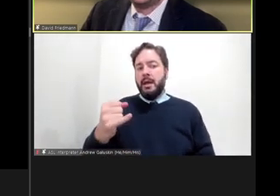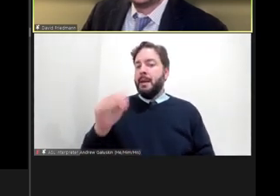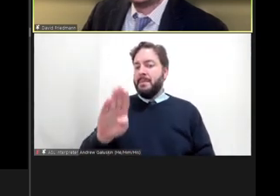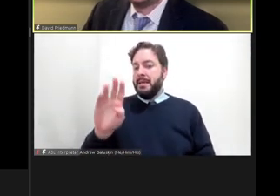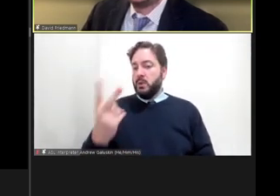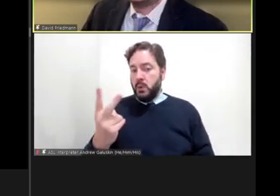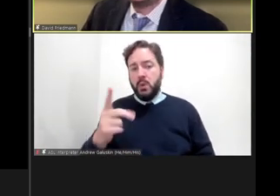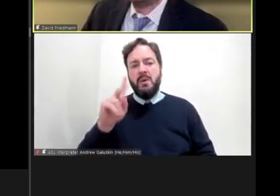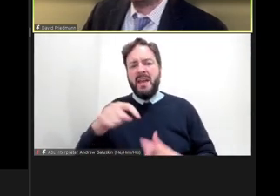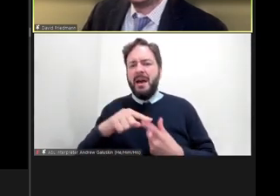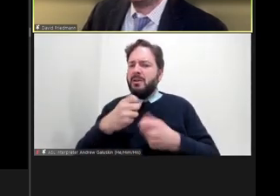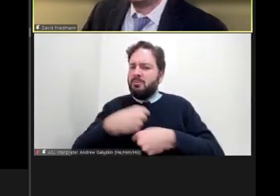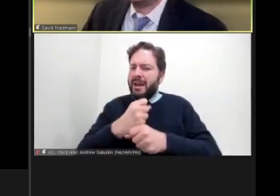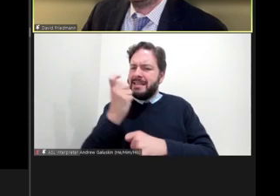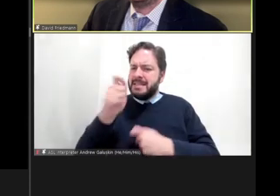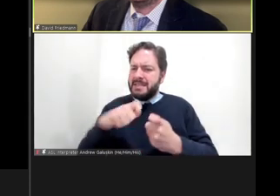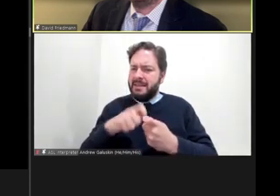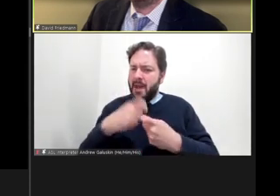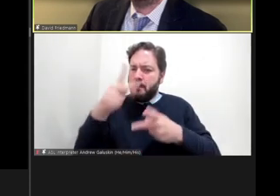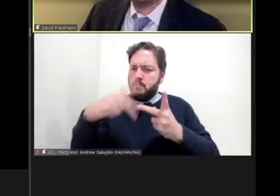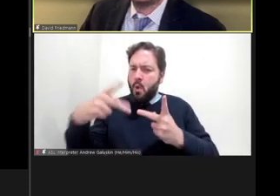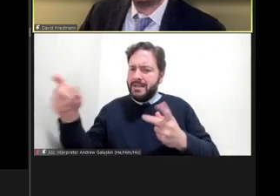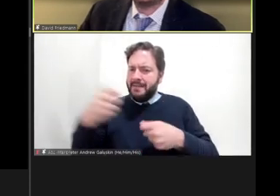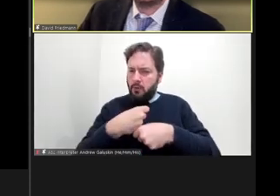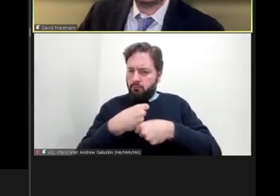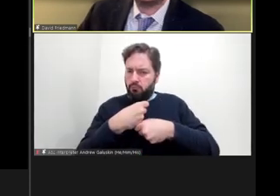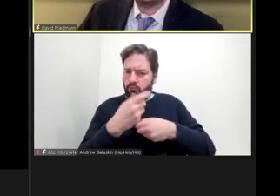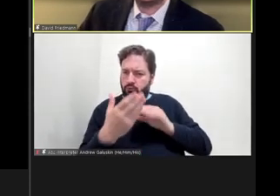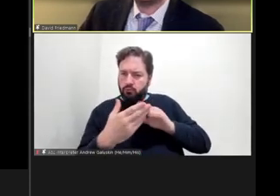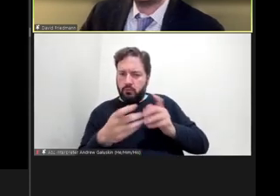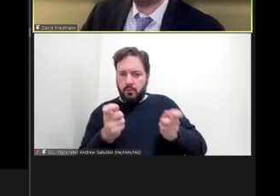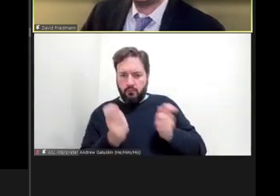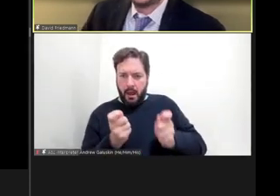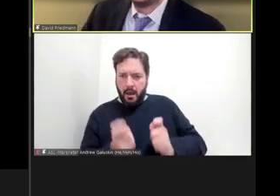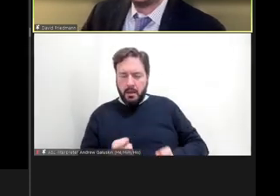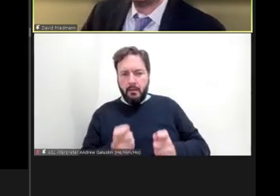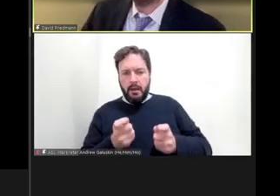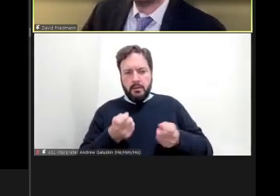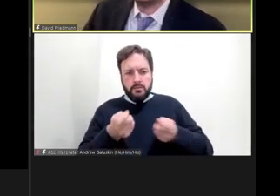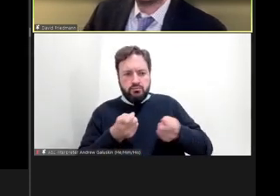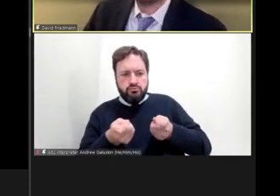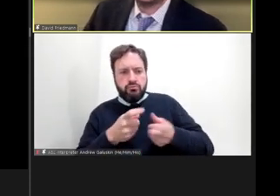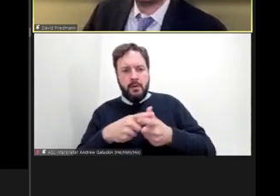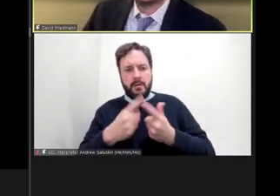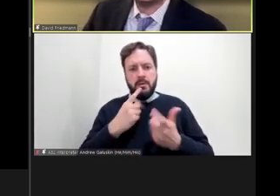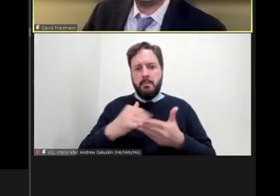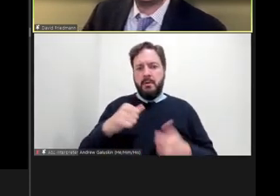that's involved in regulating specifically some of the ions or the electrolytes between